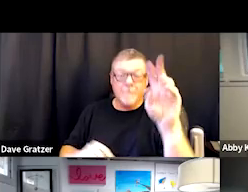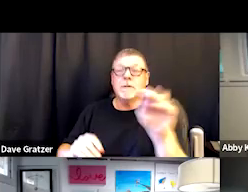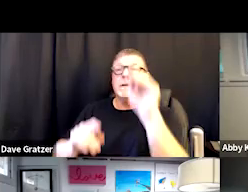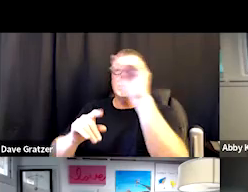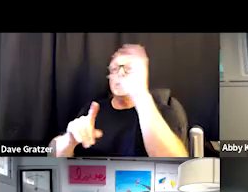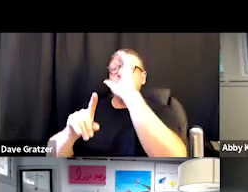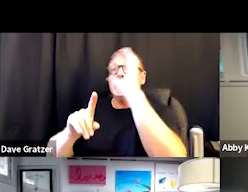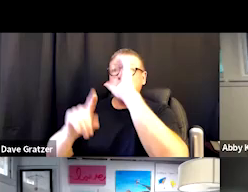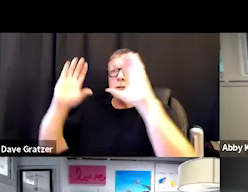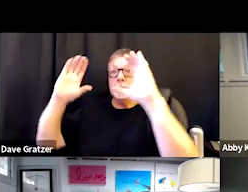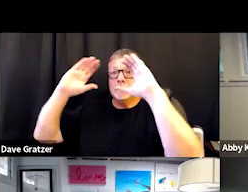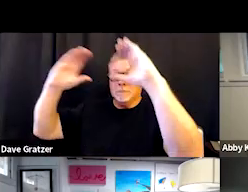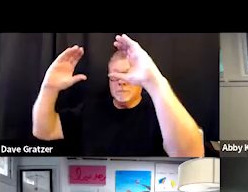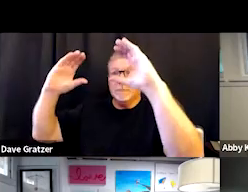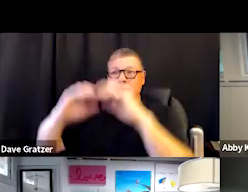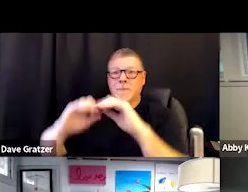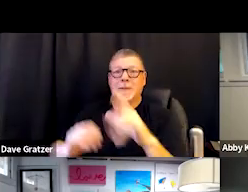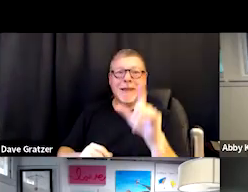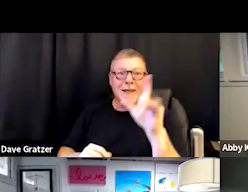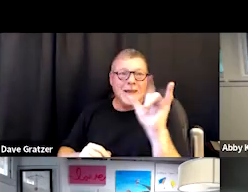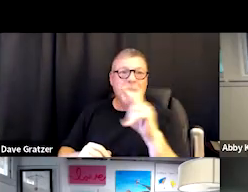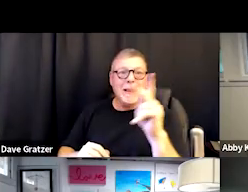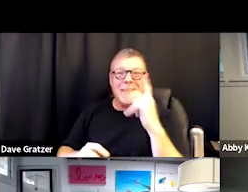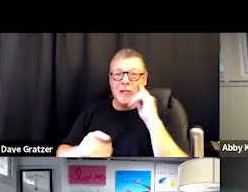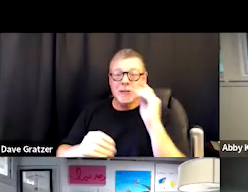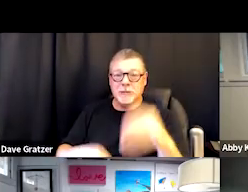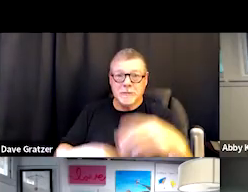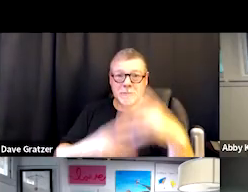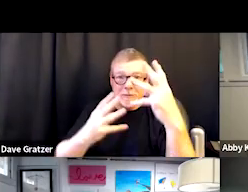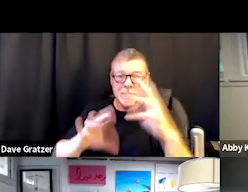Kristin just put a link to the POMS in the chat.